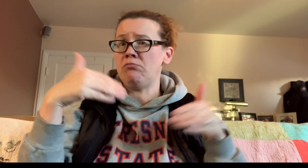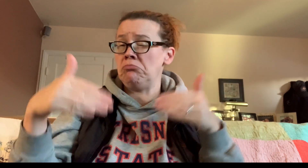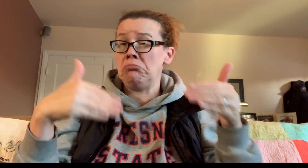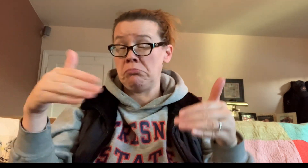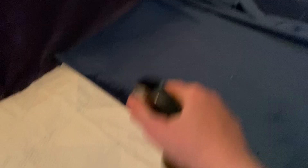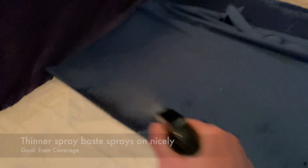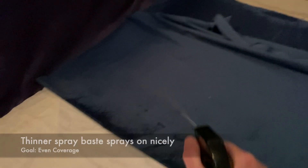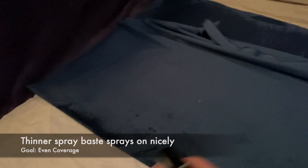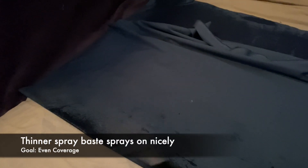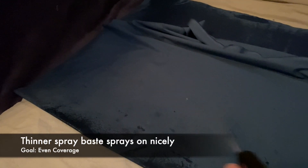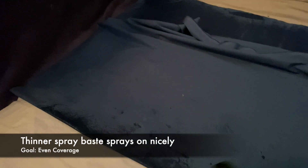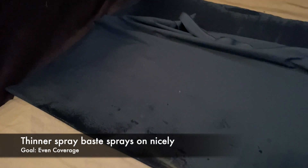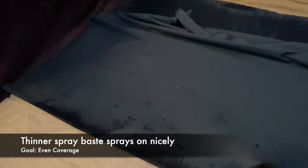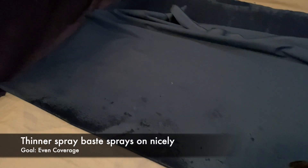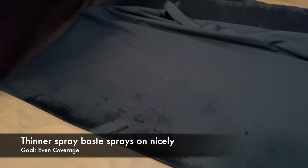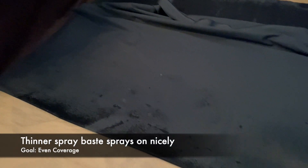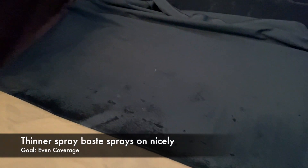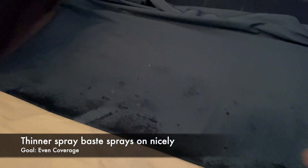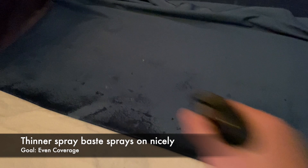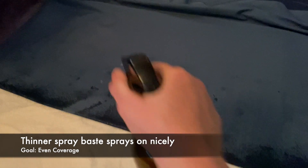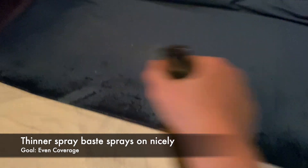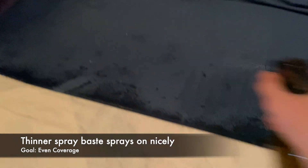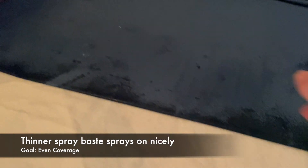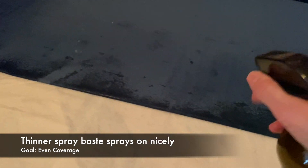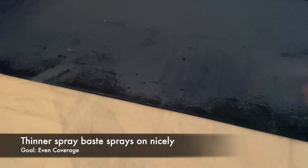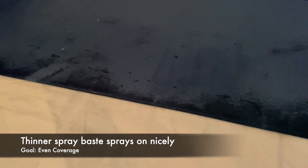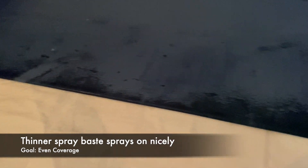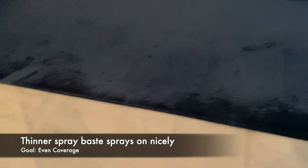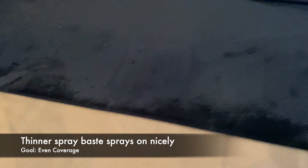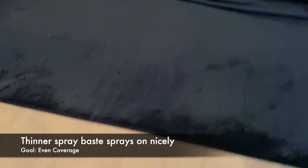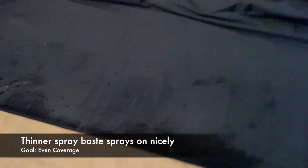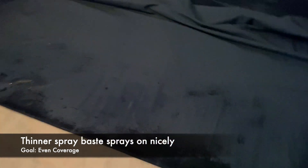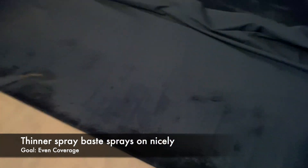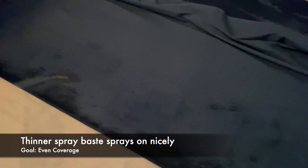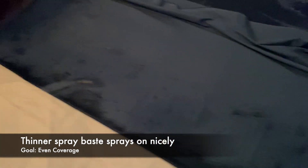just to make sure that um it's all layered evenly. Here you can see it's spraying